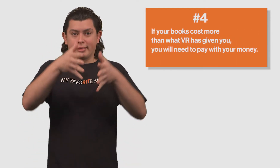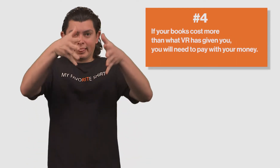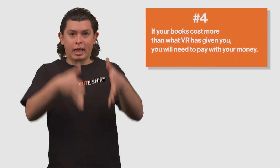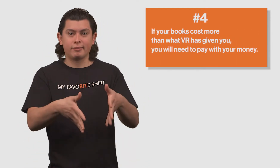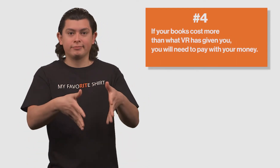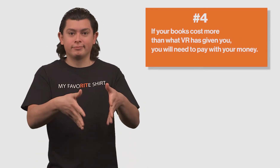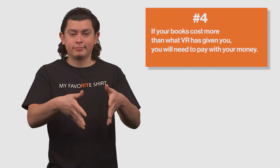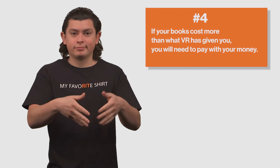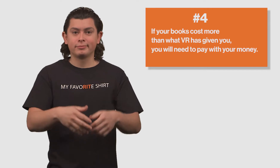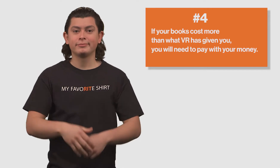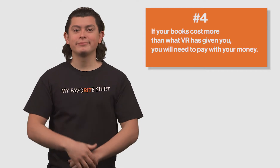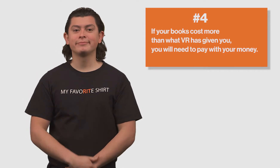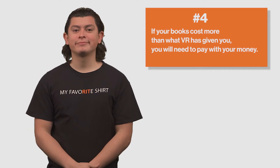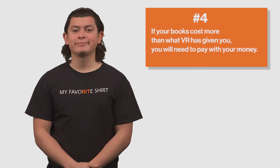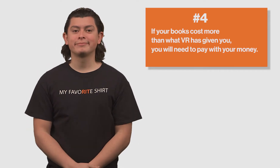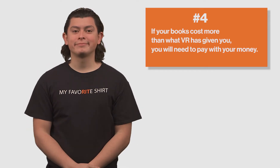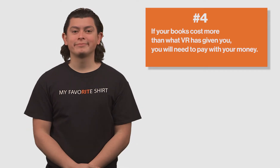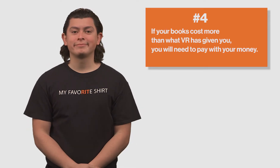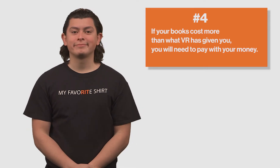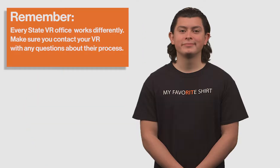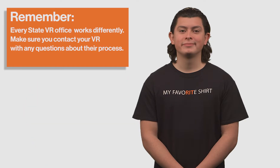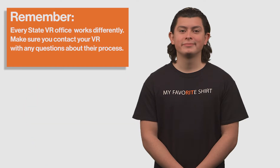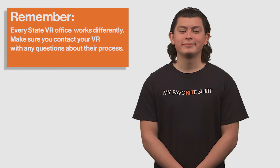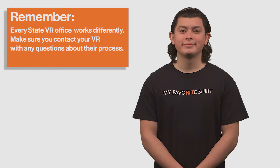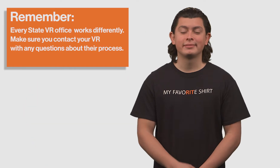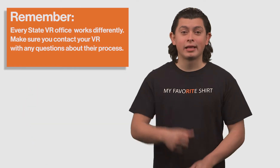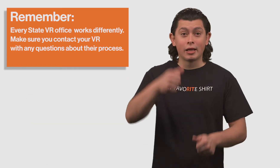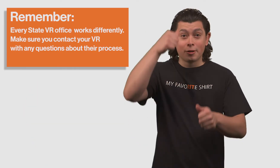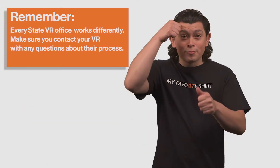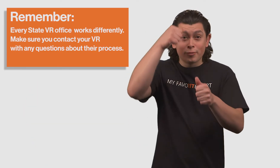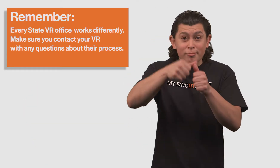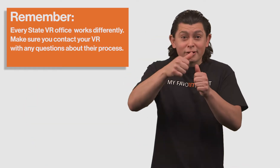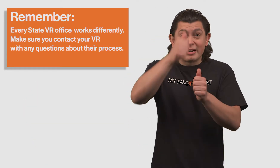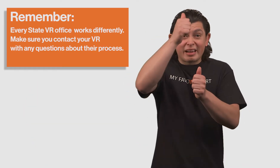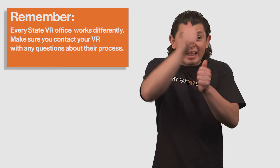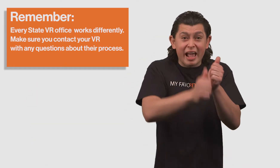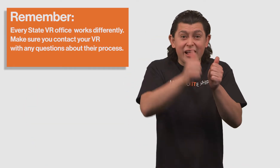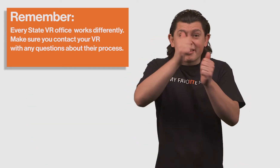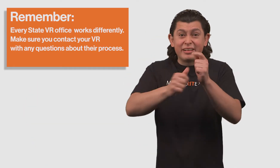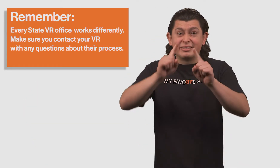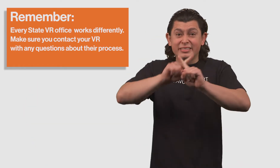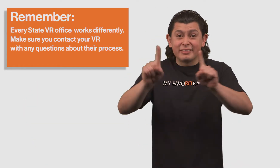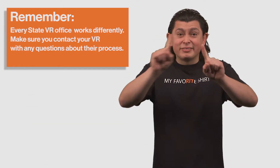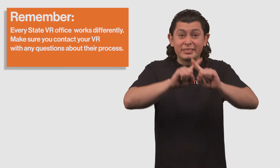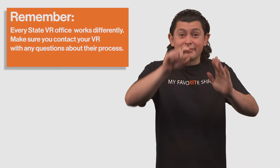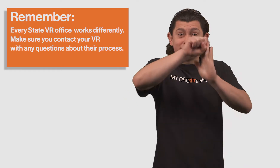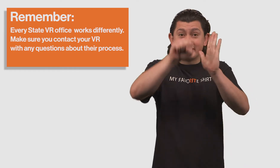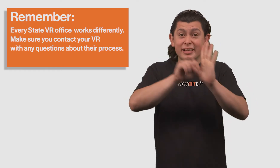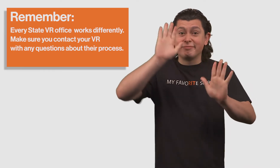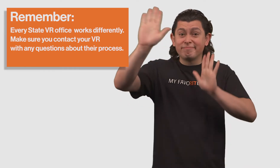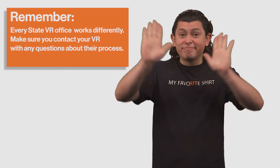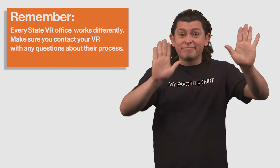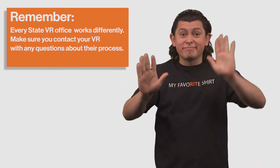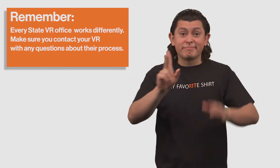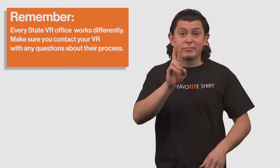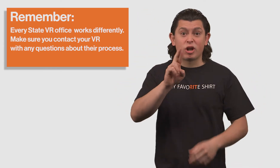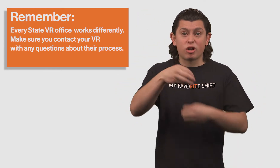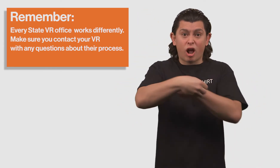YOU WILL NEED TO PAY WITH YOUR OWN MONEY. REMEMBER, EVERY STATE VOCATIONAL REHABILITATION OFFICE